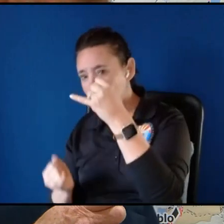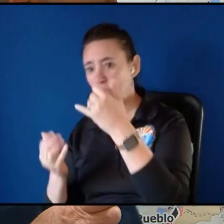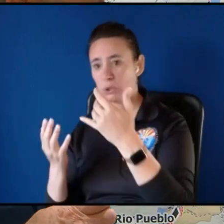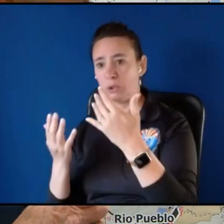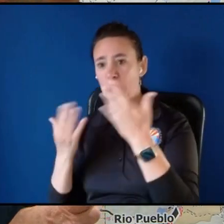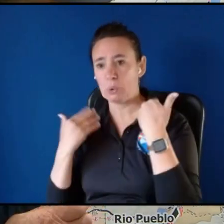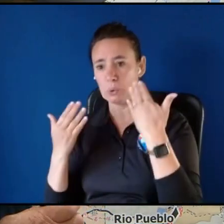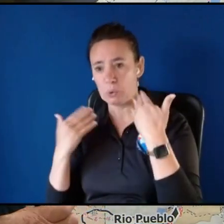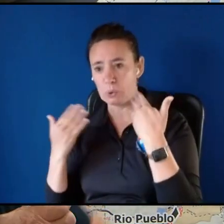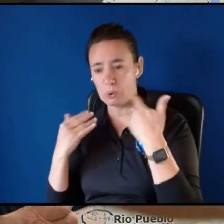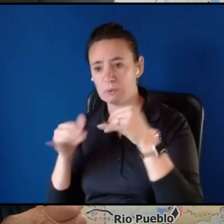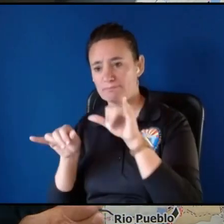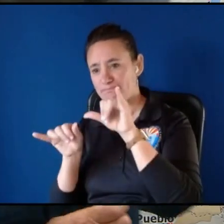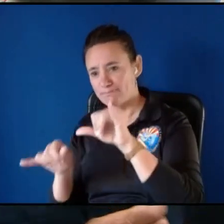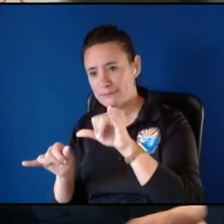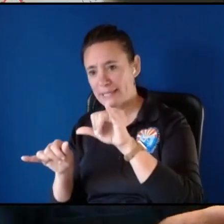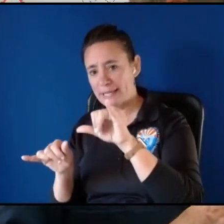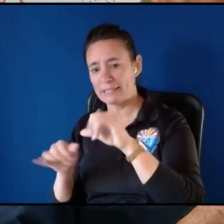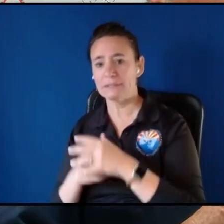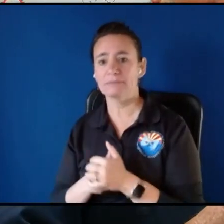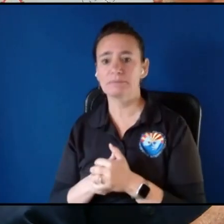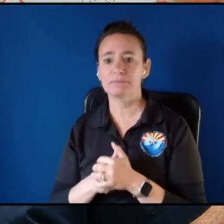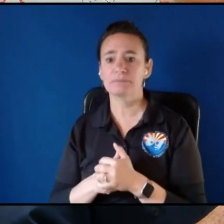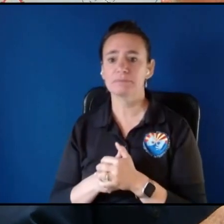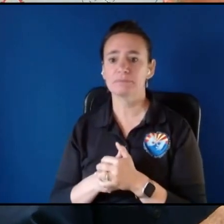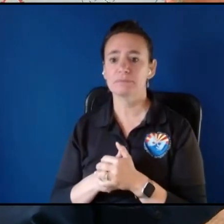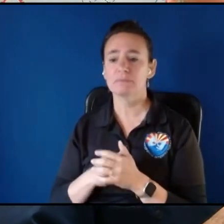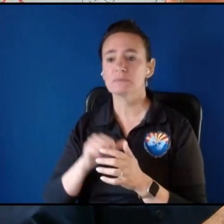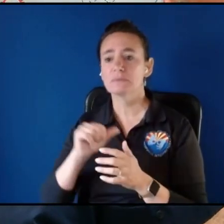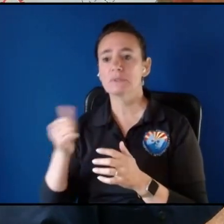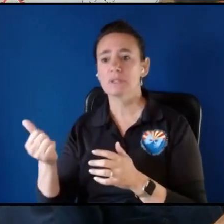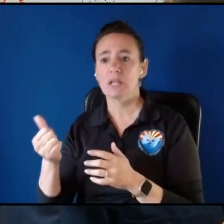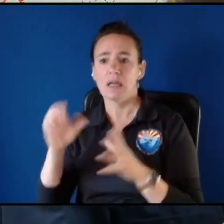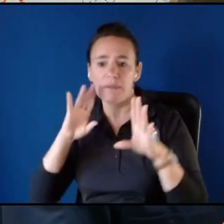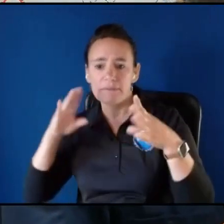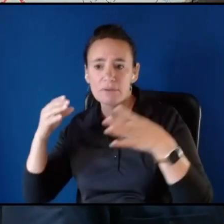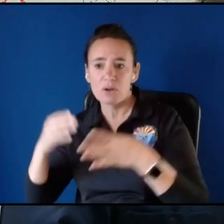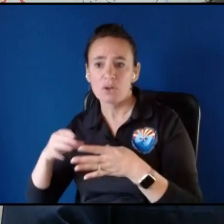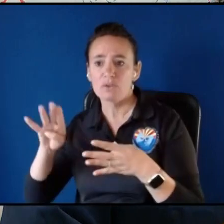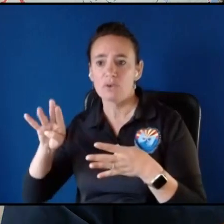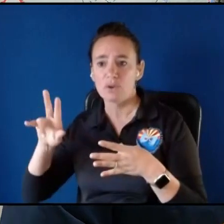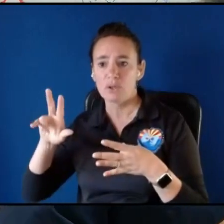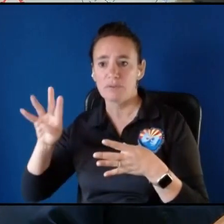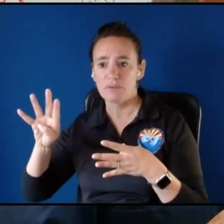Another place where we're focused is out here on the 434 corridor. We'll have folks in there patrolling